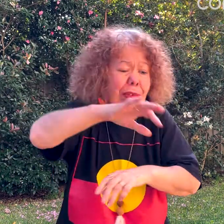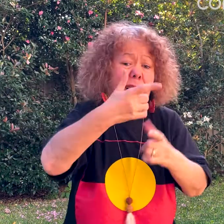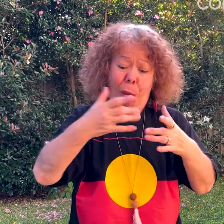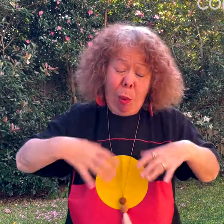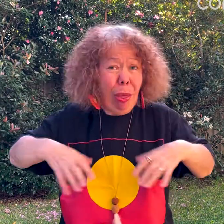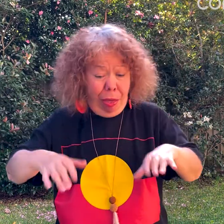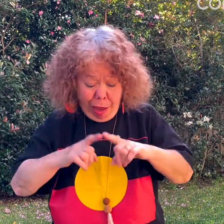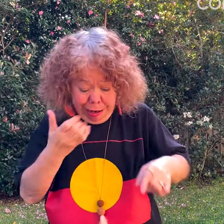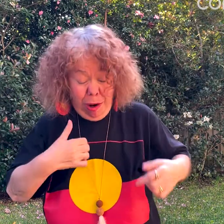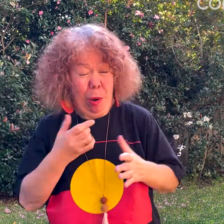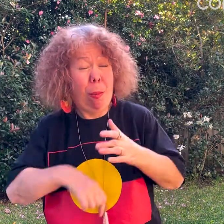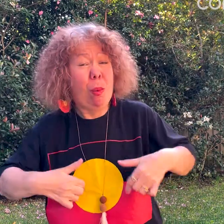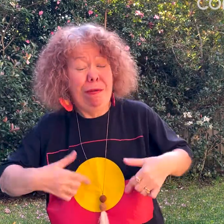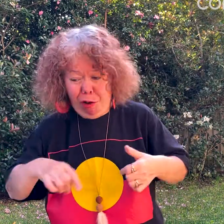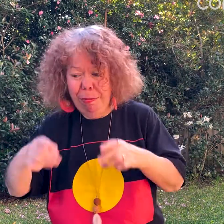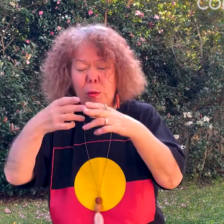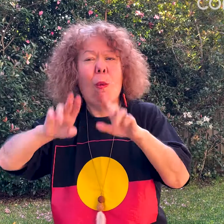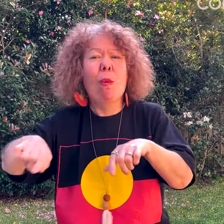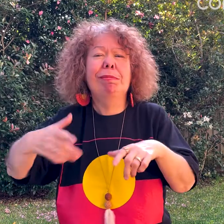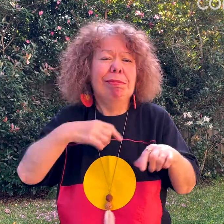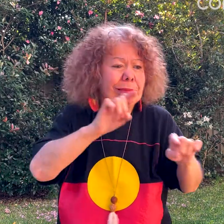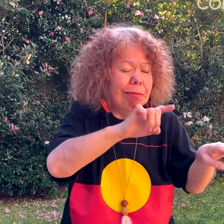Other stalls sell products, and it was where I bought the t-shirt I am wearing.